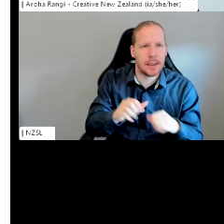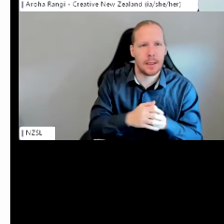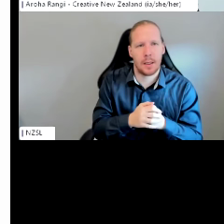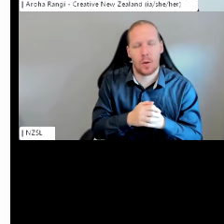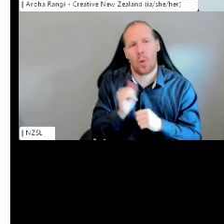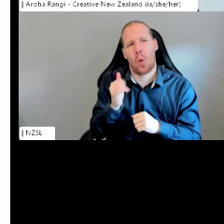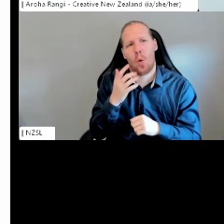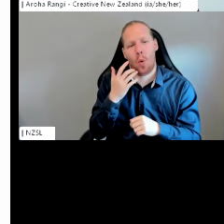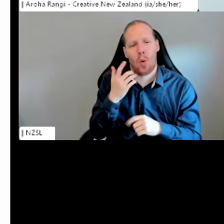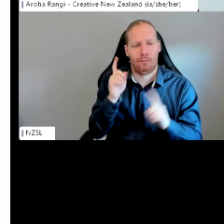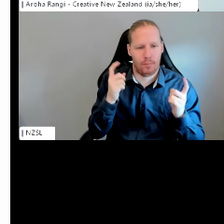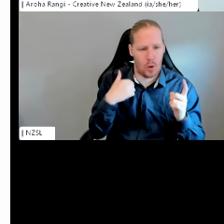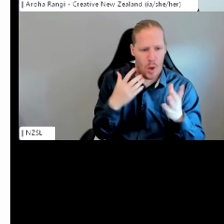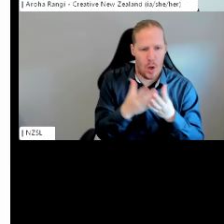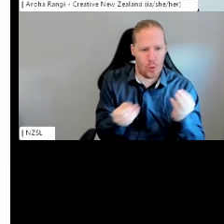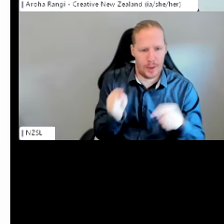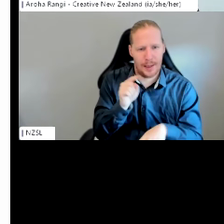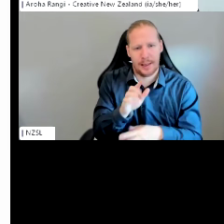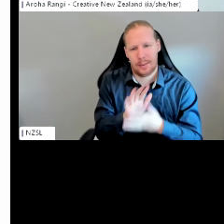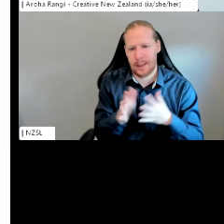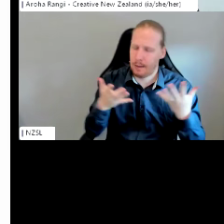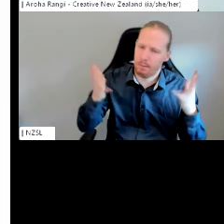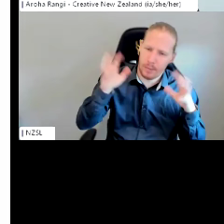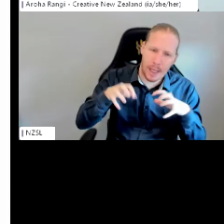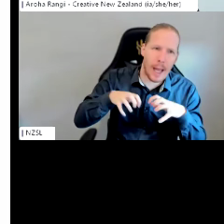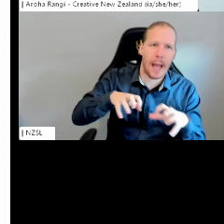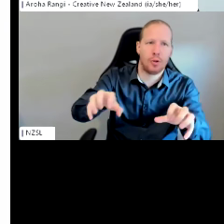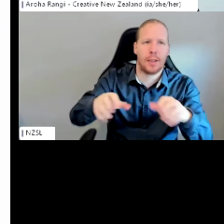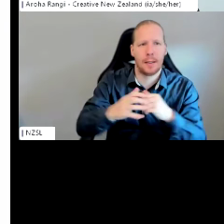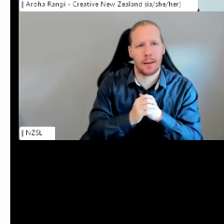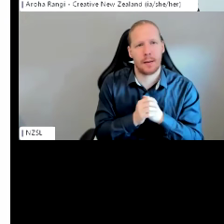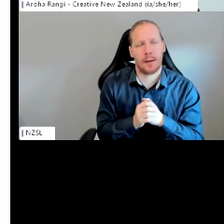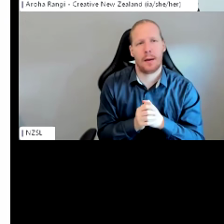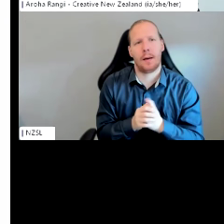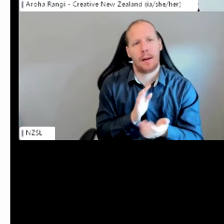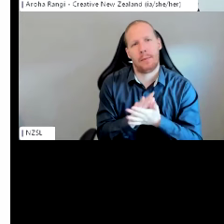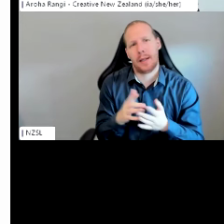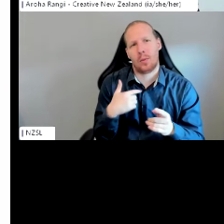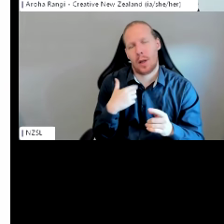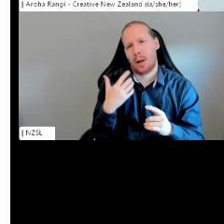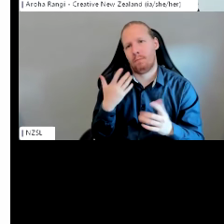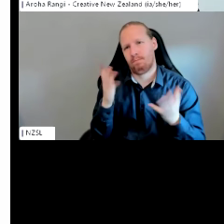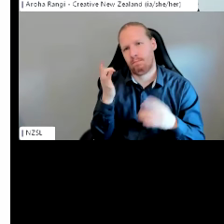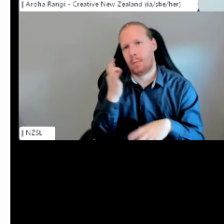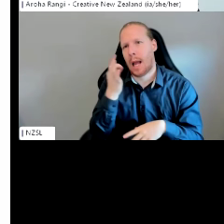we were probably a bit better um uh coming through co of asking people to to to do this because we